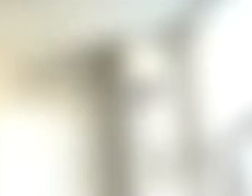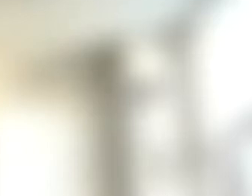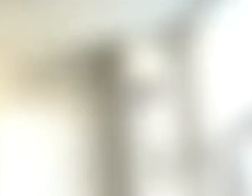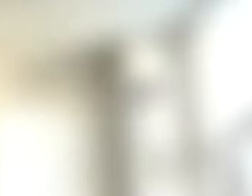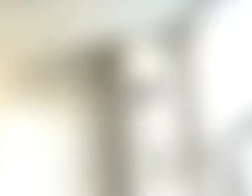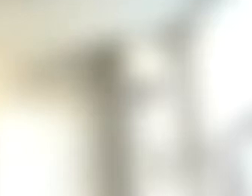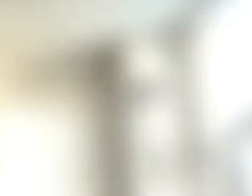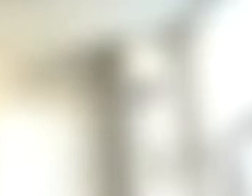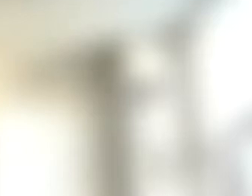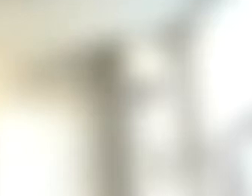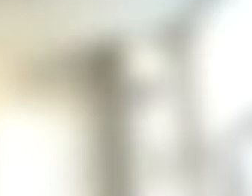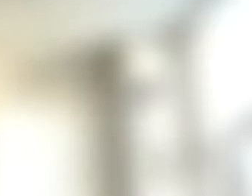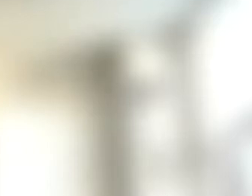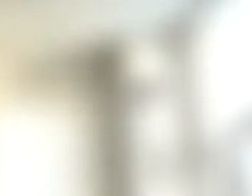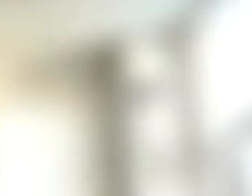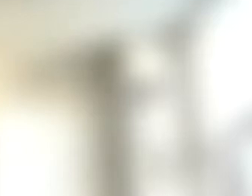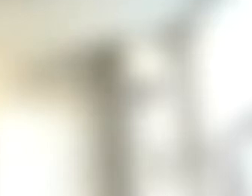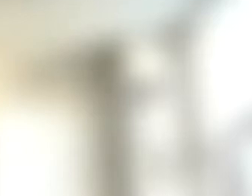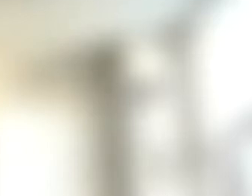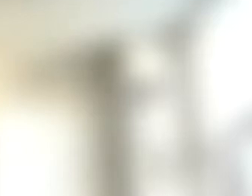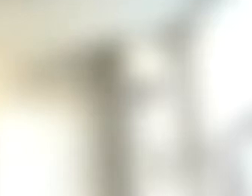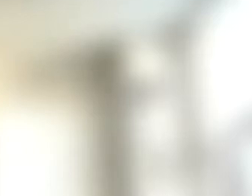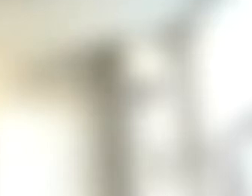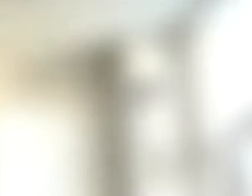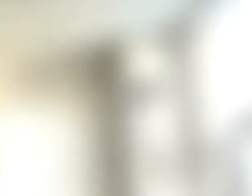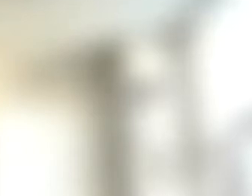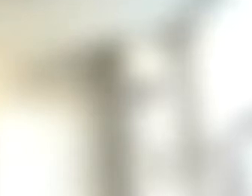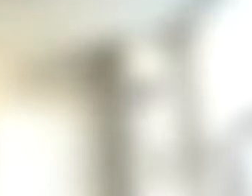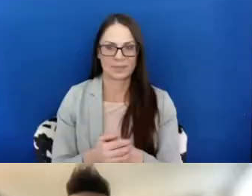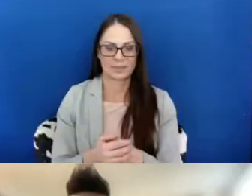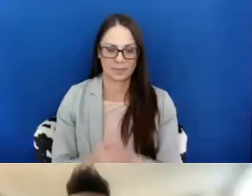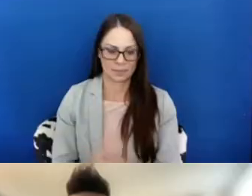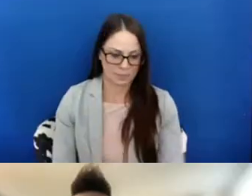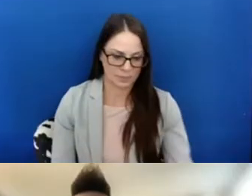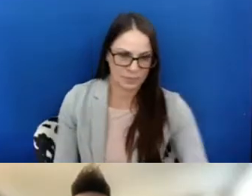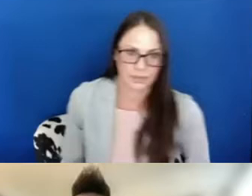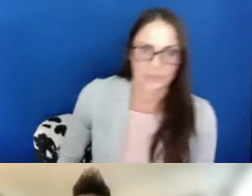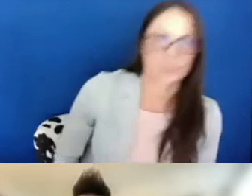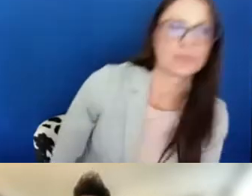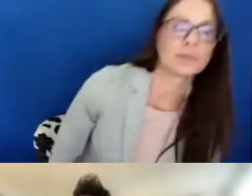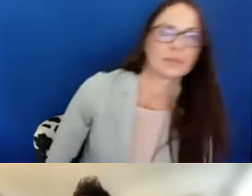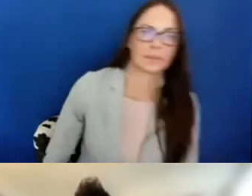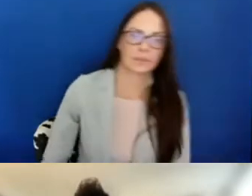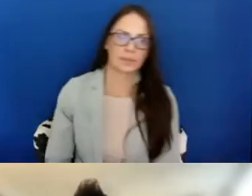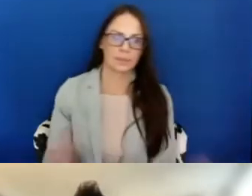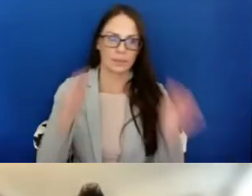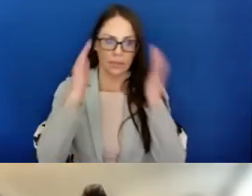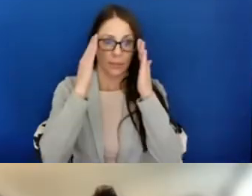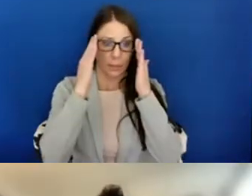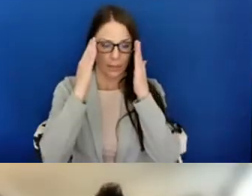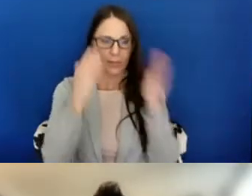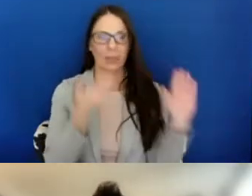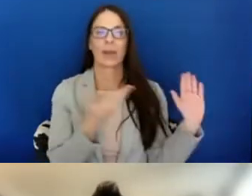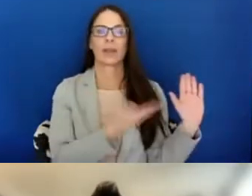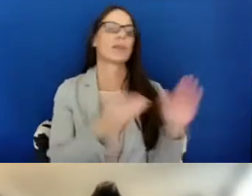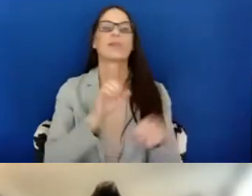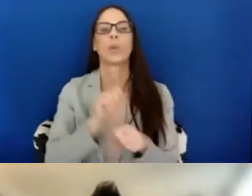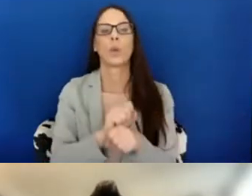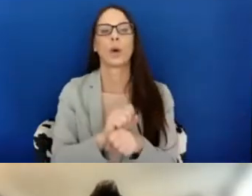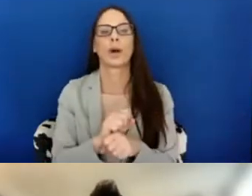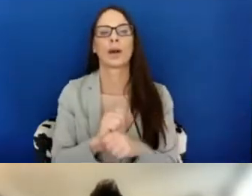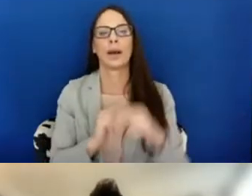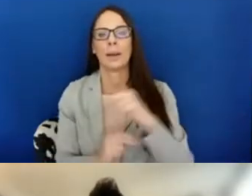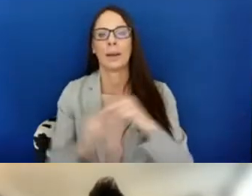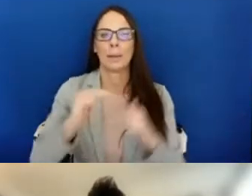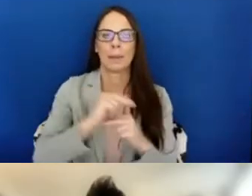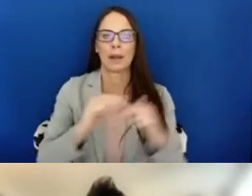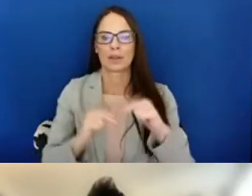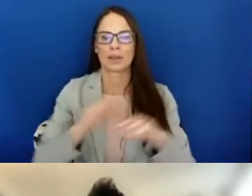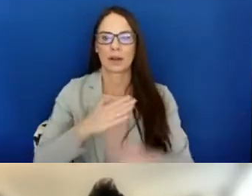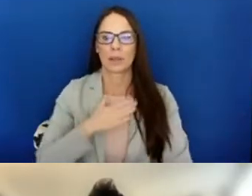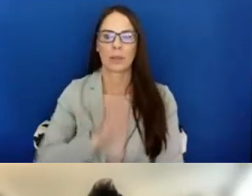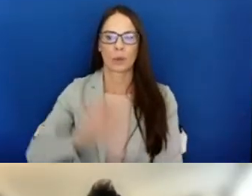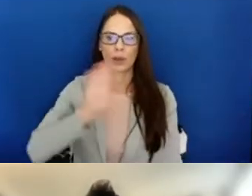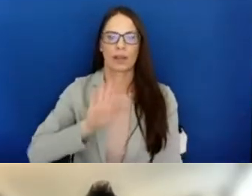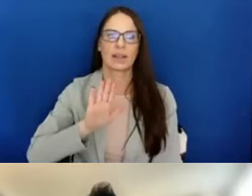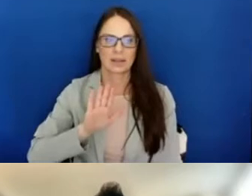ado, I will begin. 15:28:20 So this work builds upon my previous,